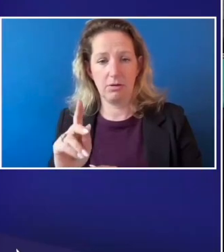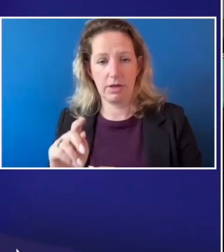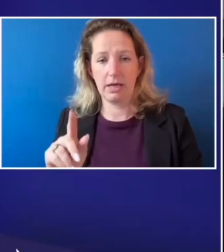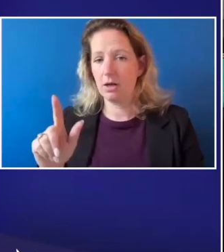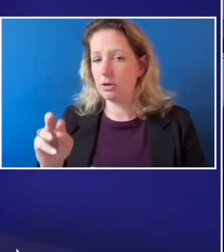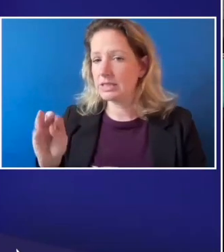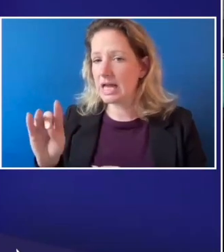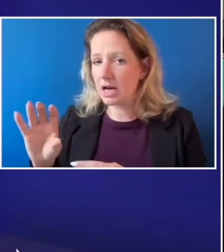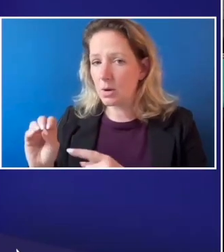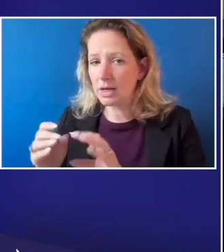Please.